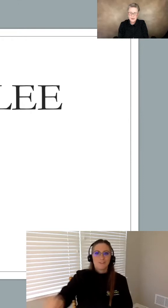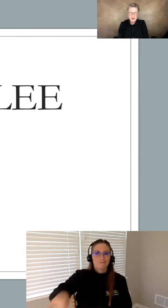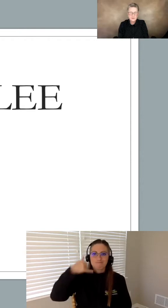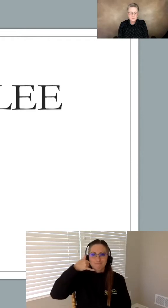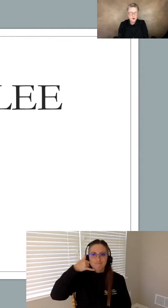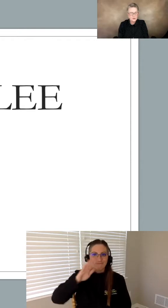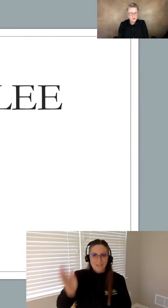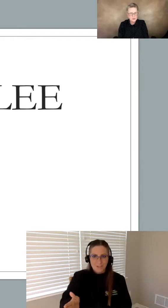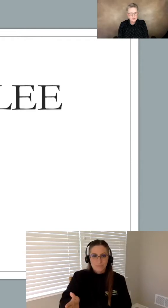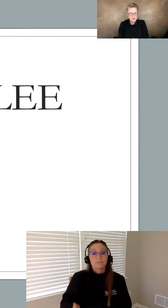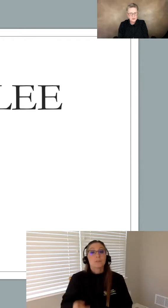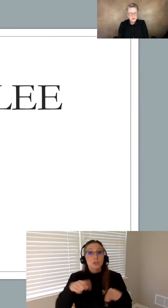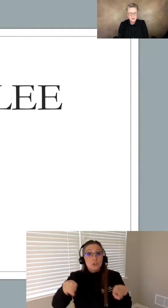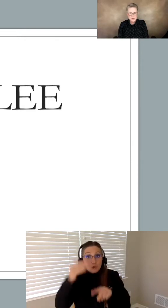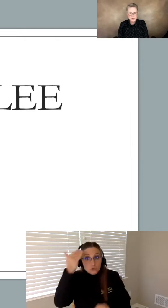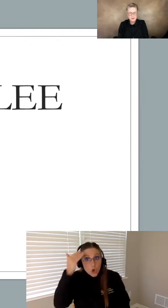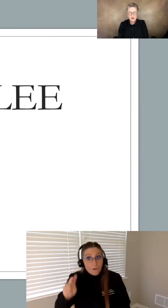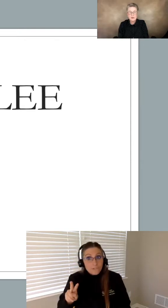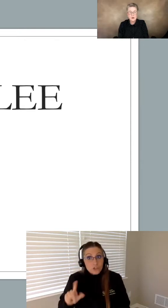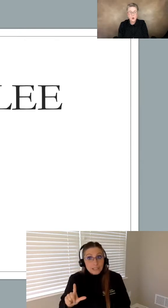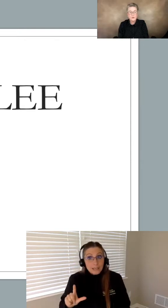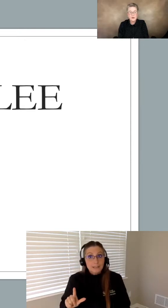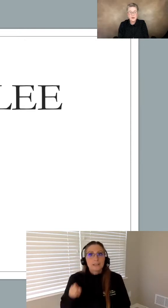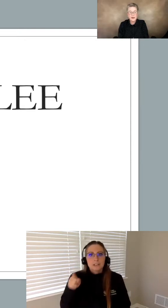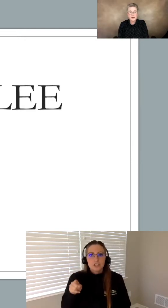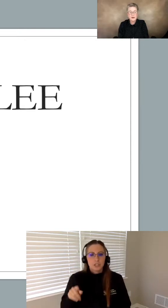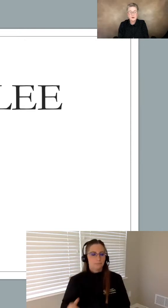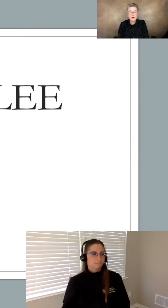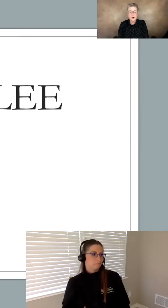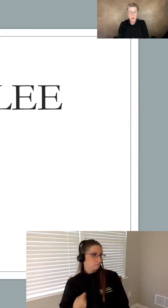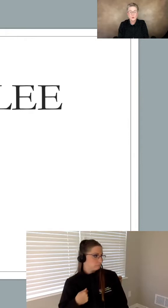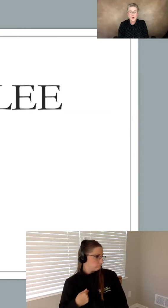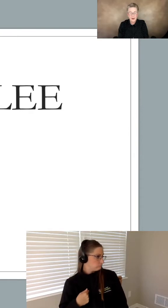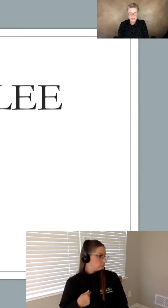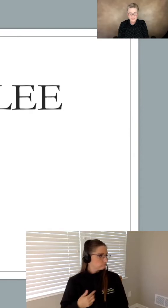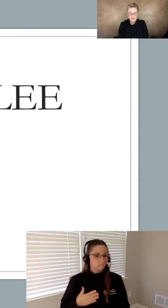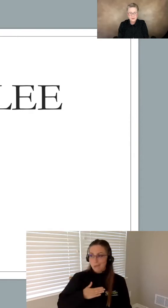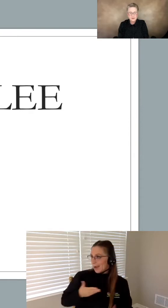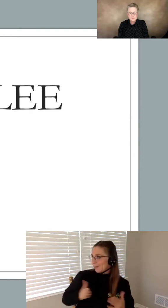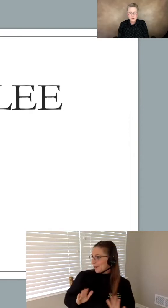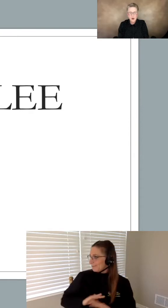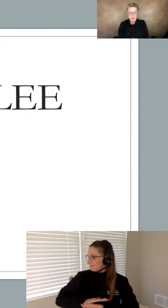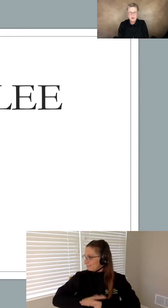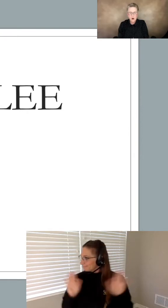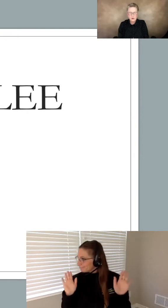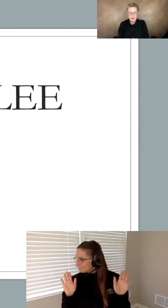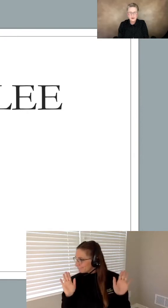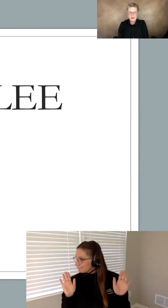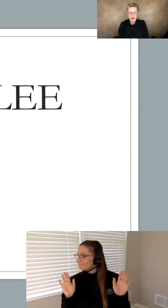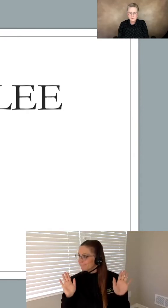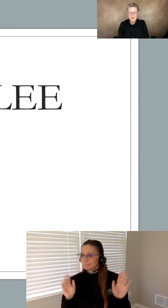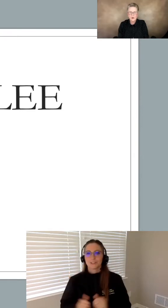and if you know Virginia, she does her own thing and in her own way, so I would call her and ask her